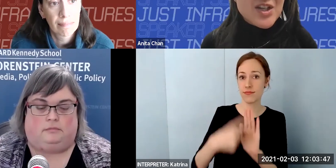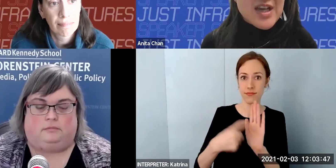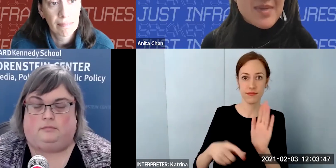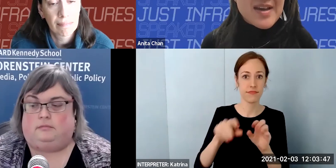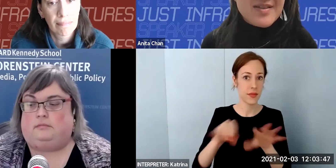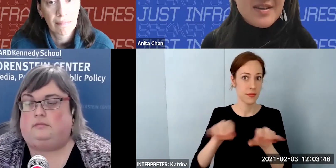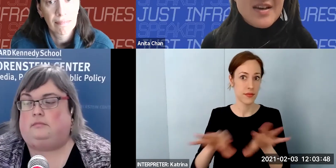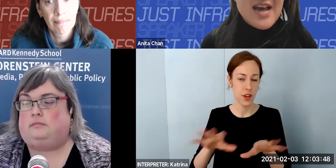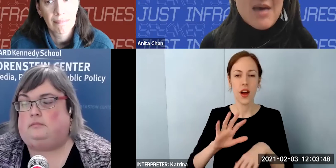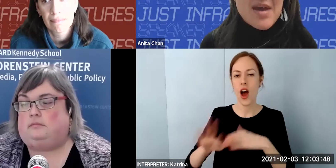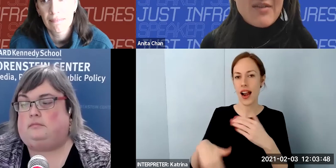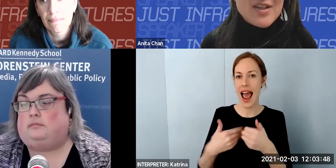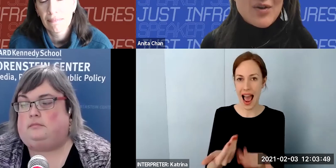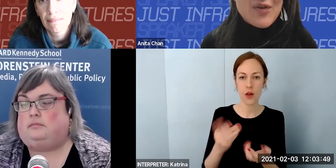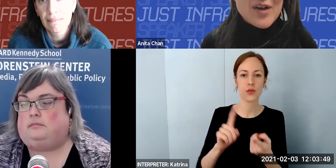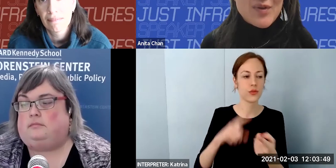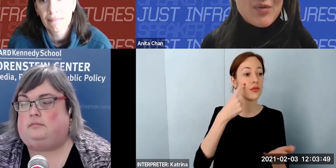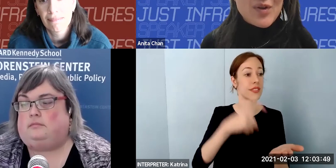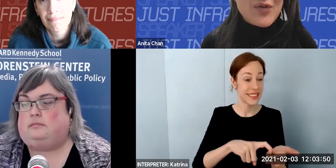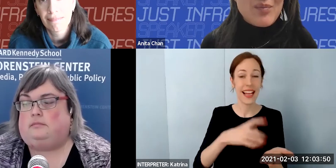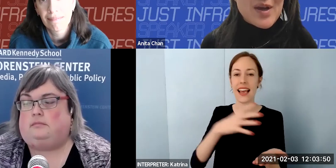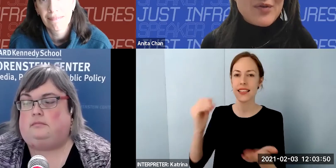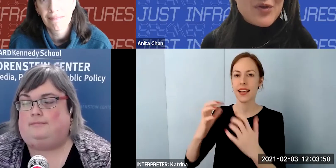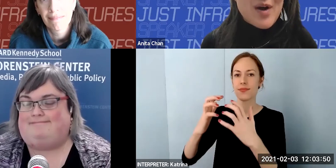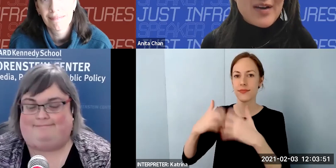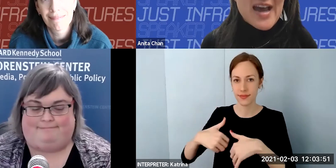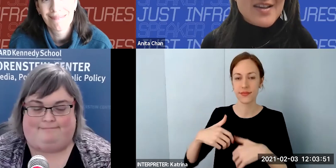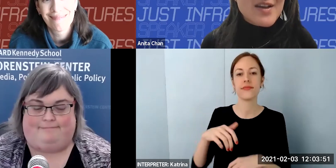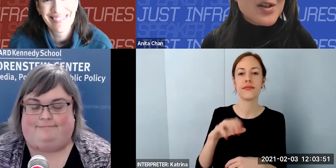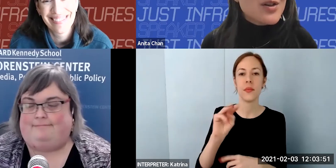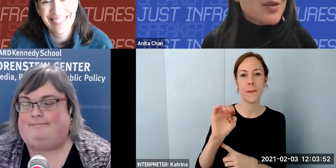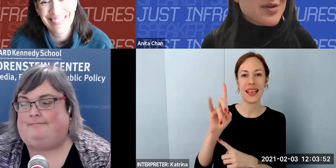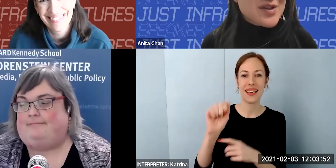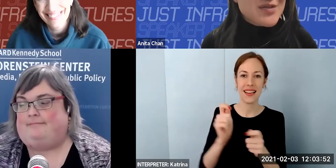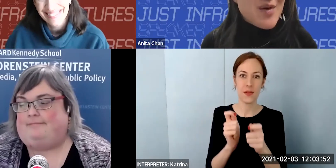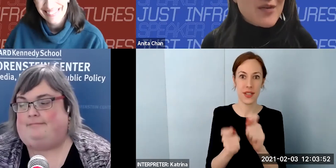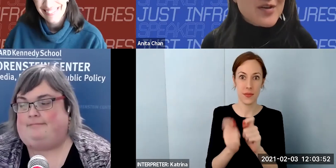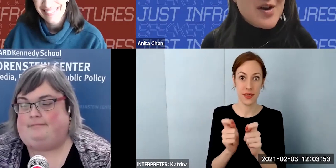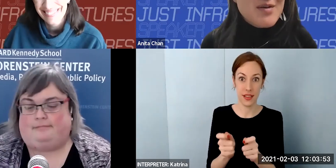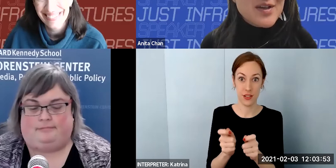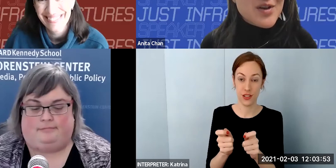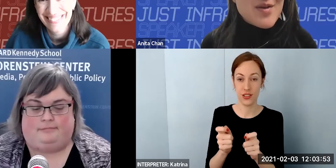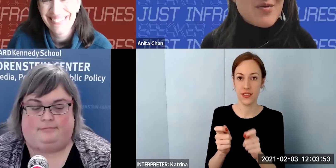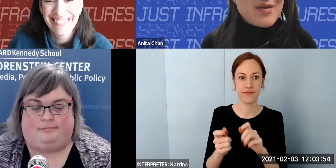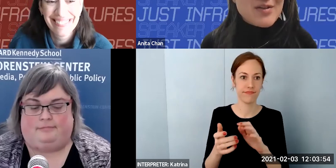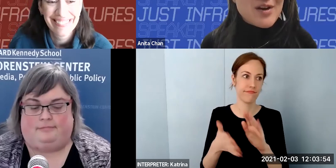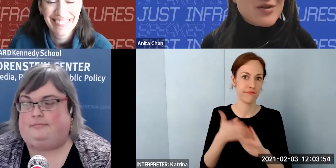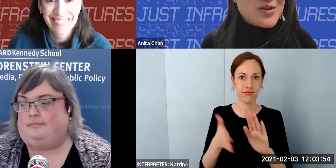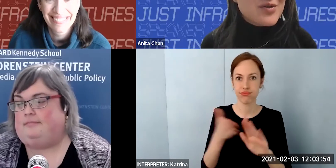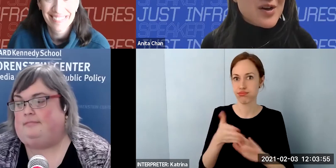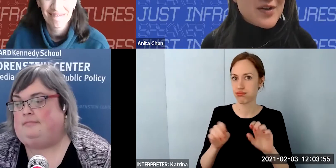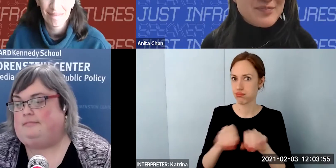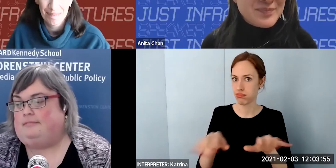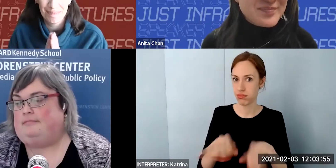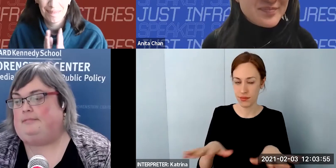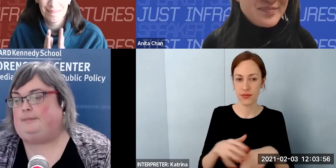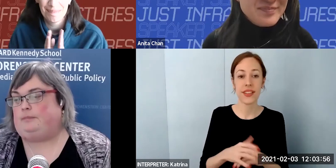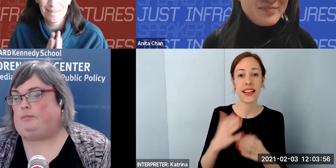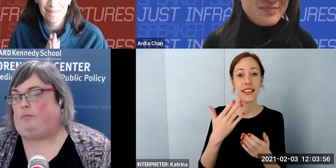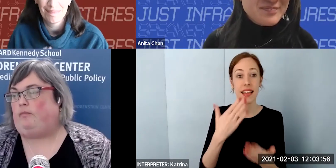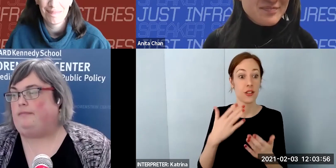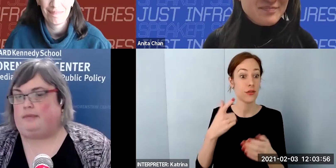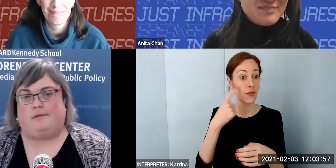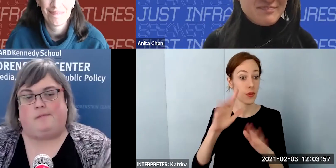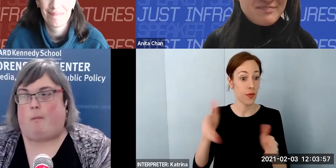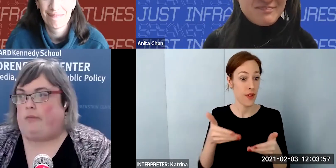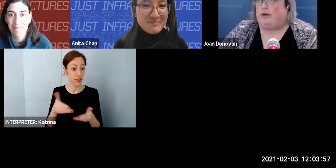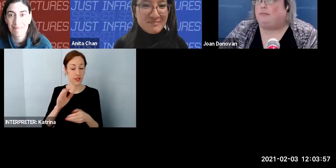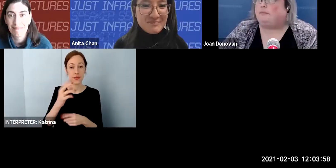And many of us know her voice from the wonderful big of true podcast that she also produces from Harvard. Please join me in welcoming Dr. Joe and Donovan.